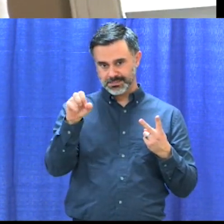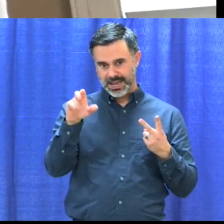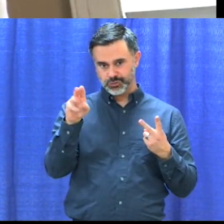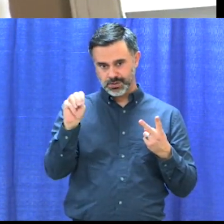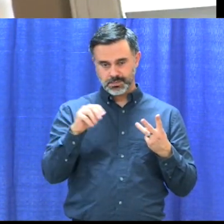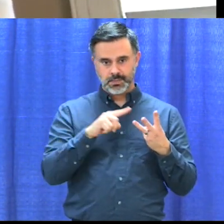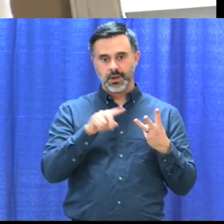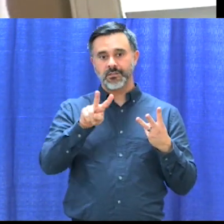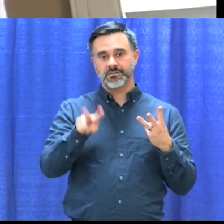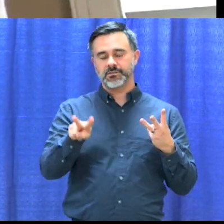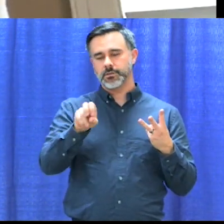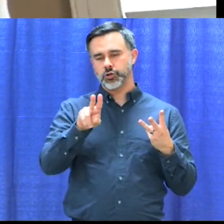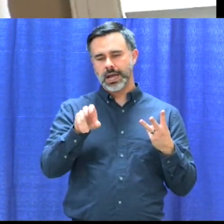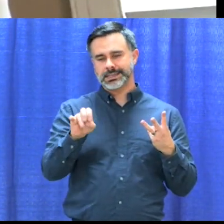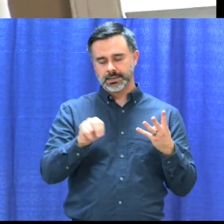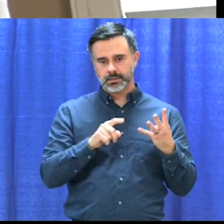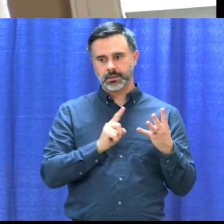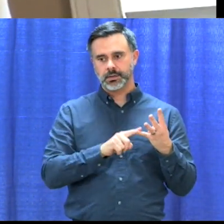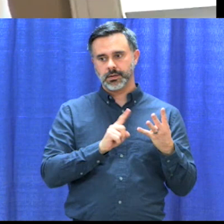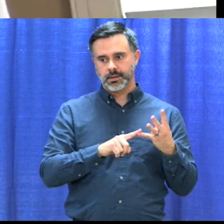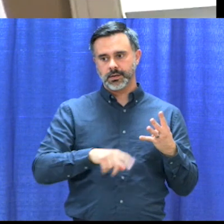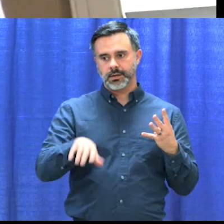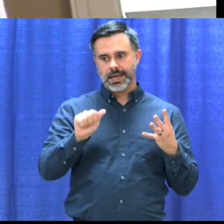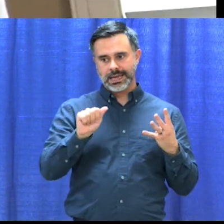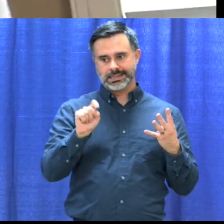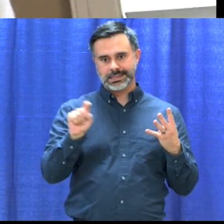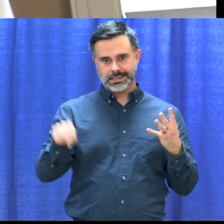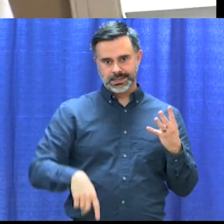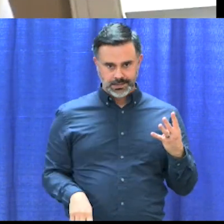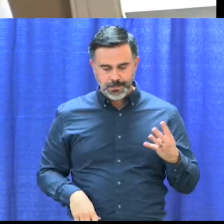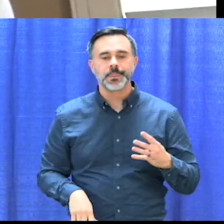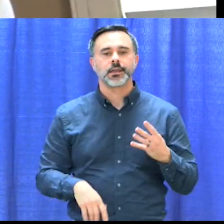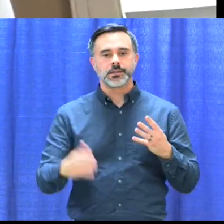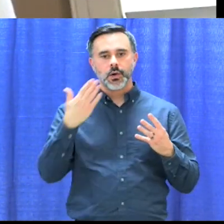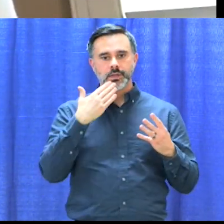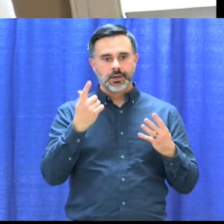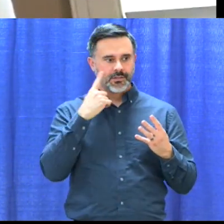So I'll start by reading the questions to make sure everyone who's listening knows what the questions are.